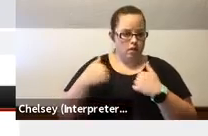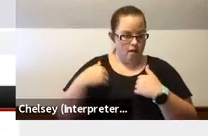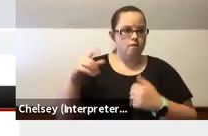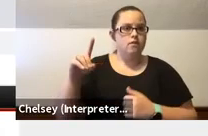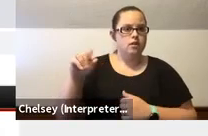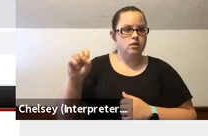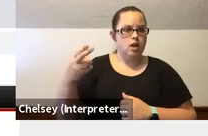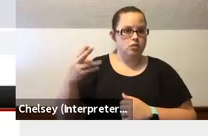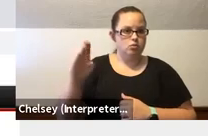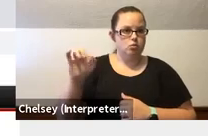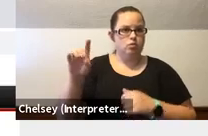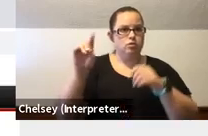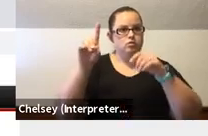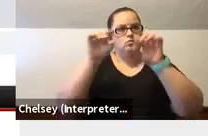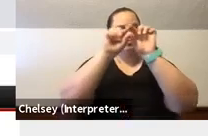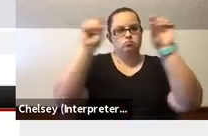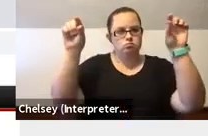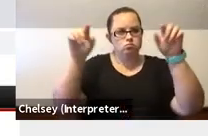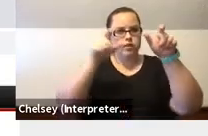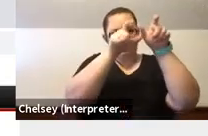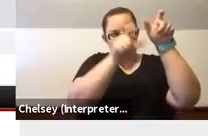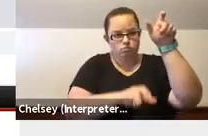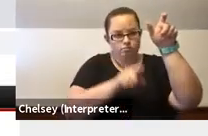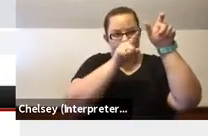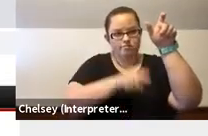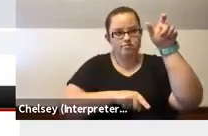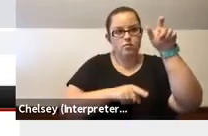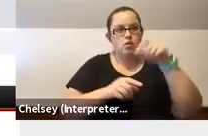Sage Talbot: your profile, and then you're going to "List Accommodations"